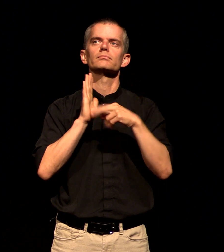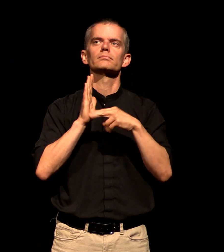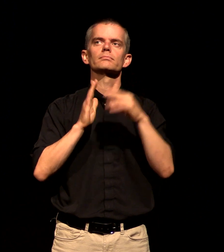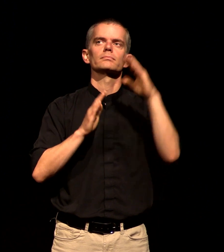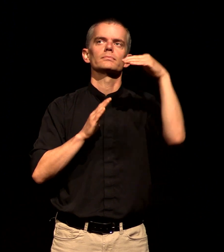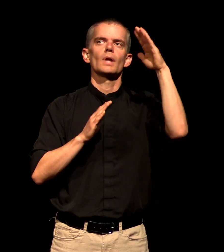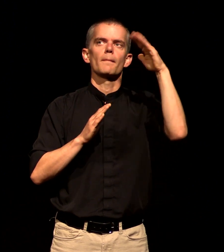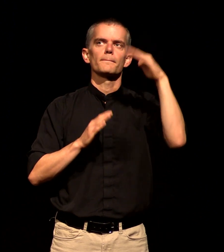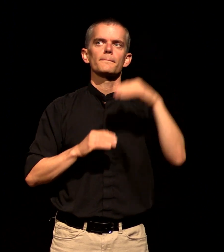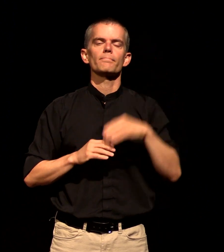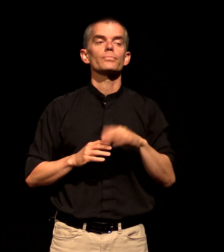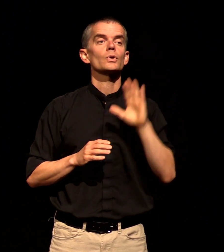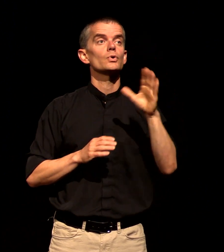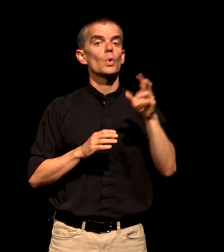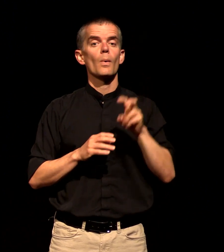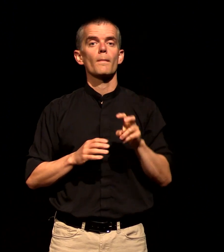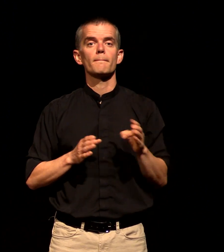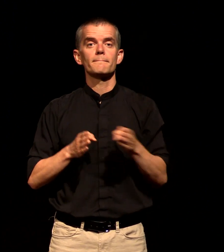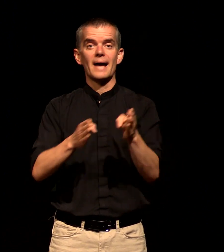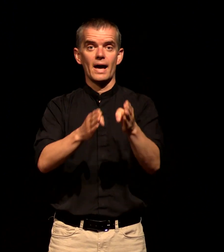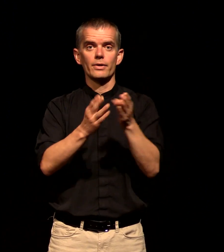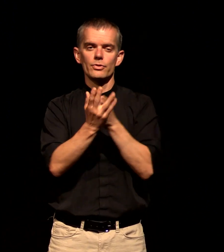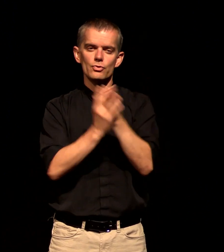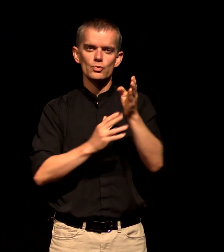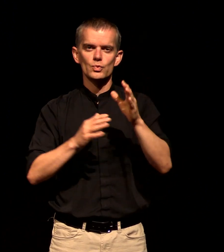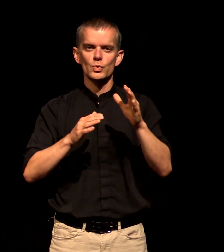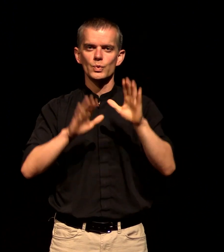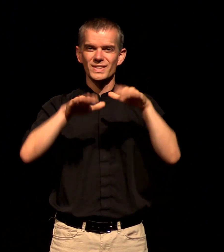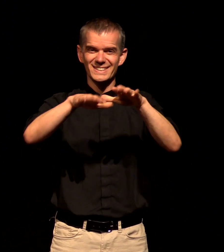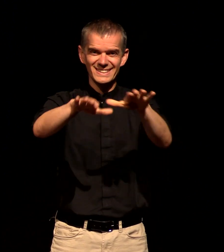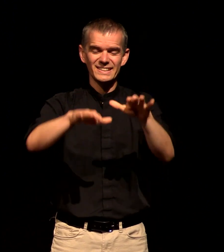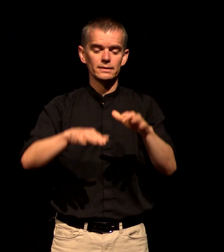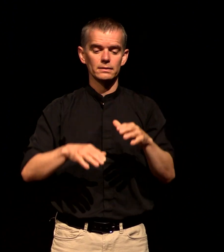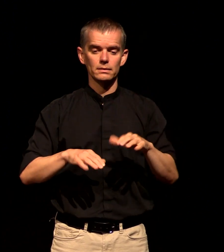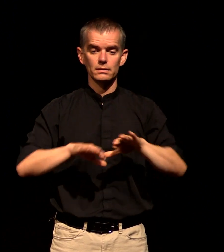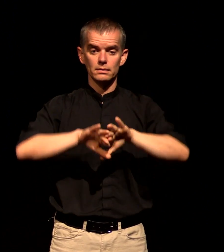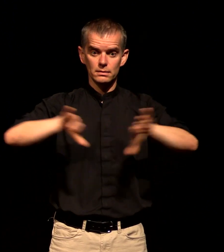path lead through the sea your way through the mighty waters.